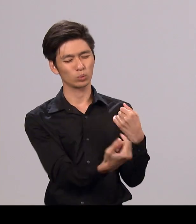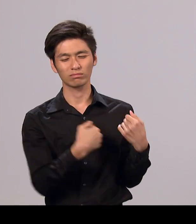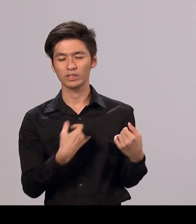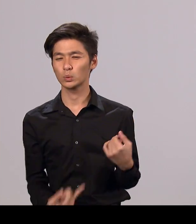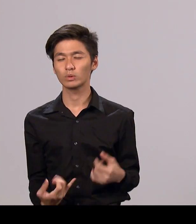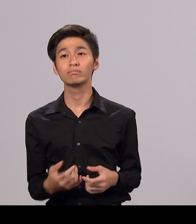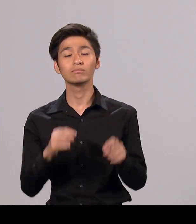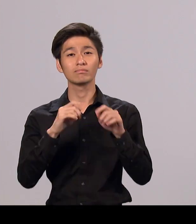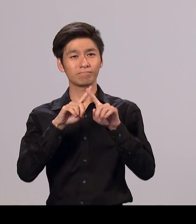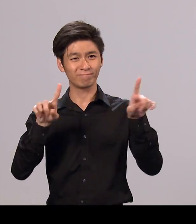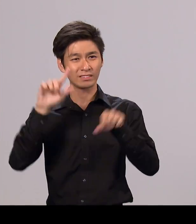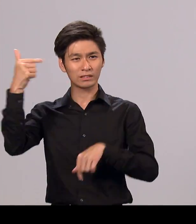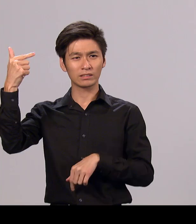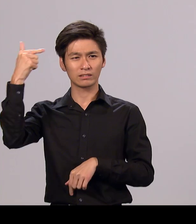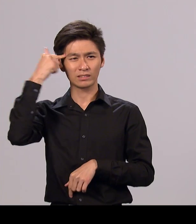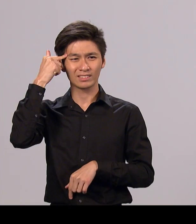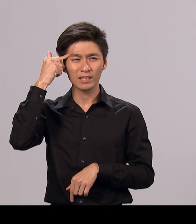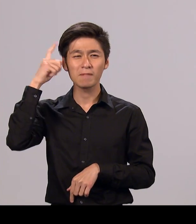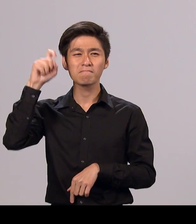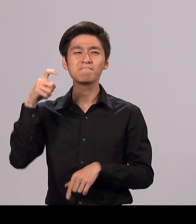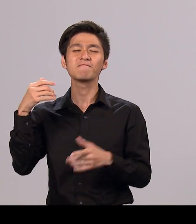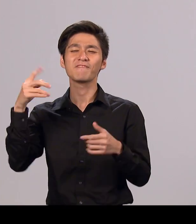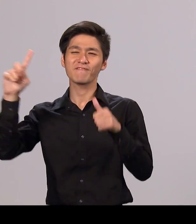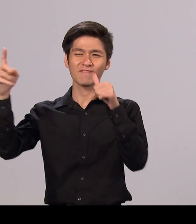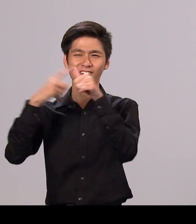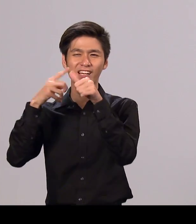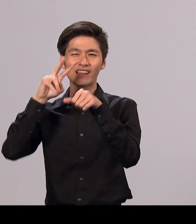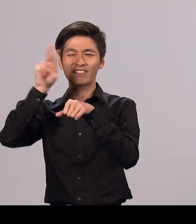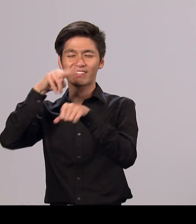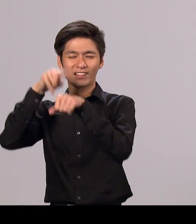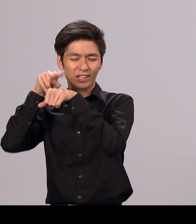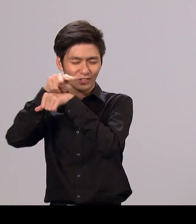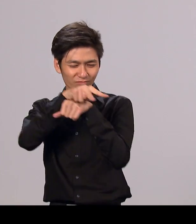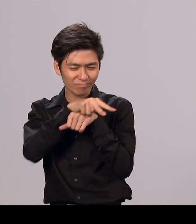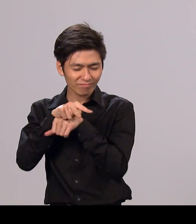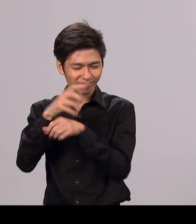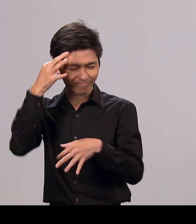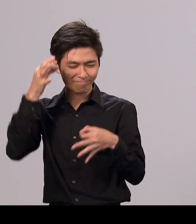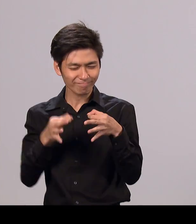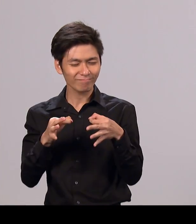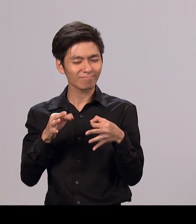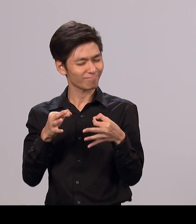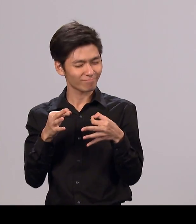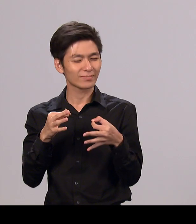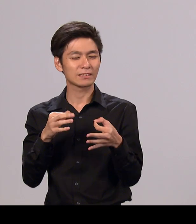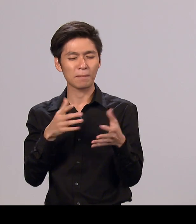But the Government has to take a national point of view, decide what is in Singapore's overall interests.